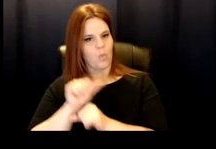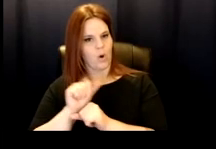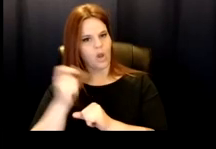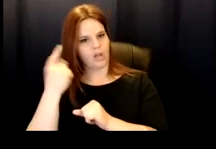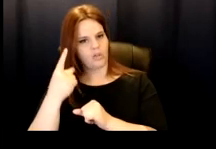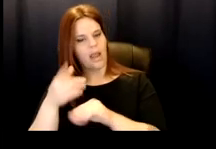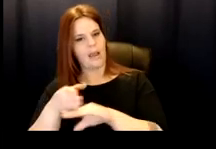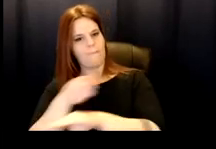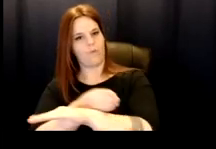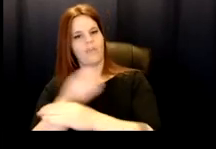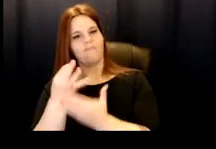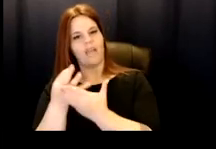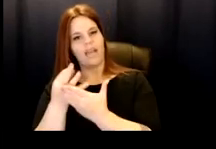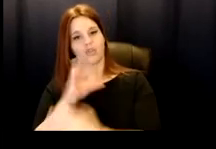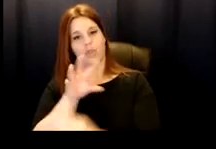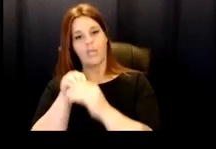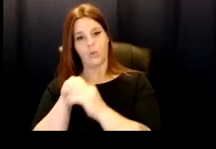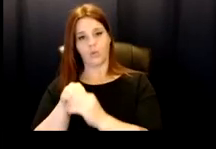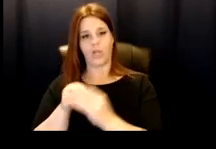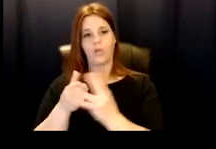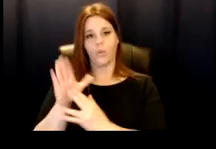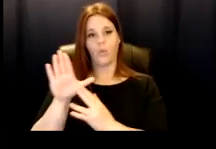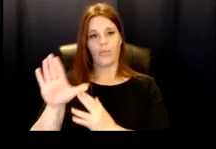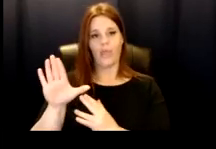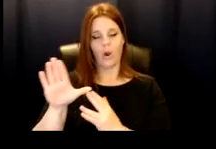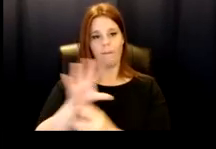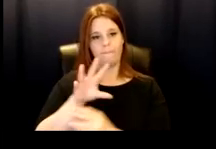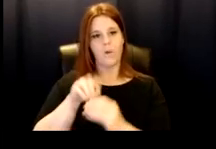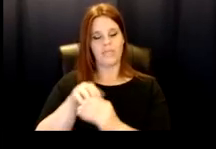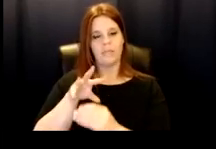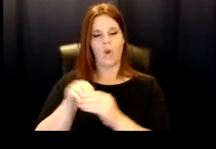financial inclusion from the participatory action research.